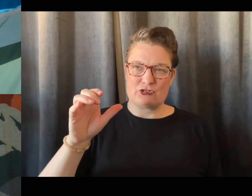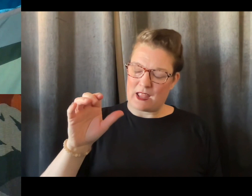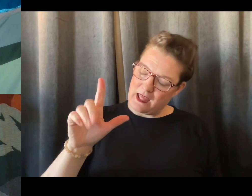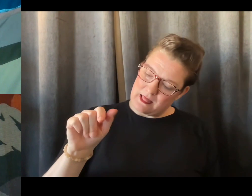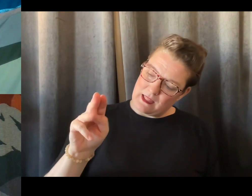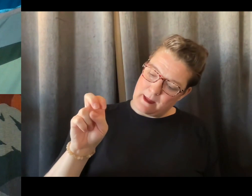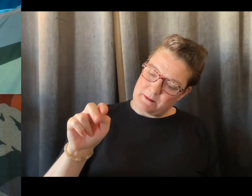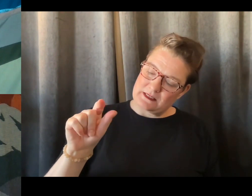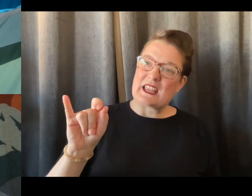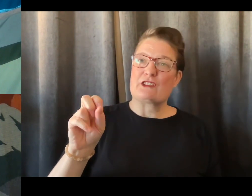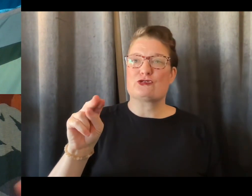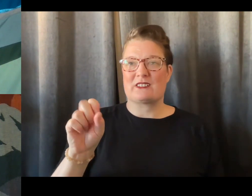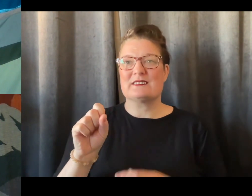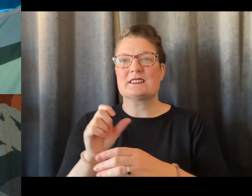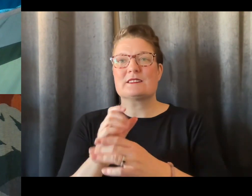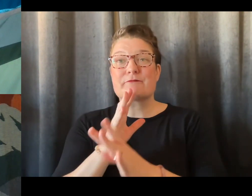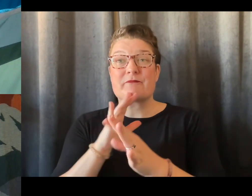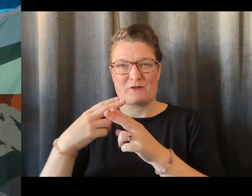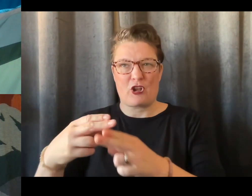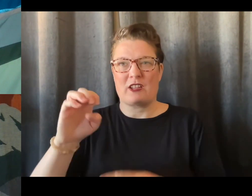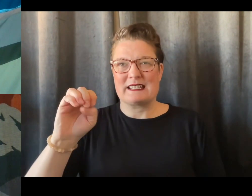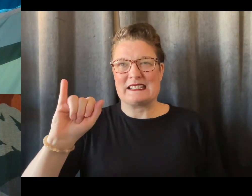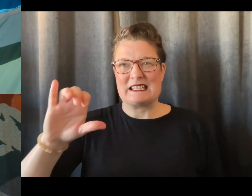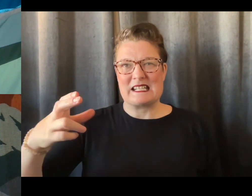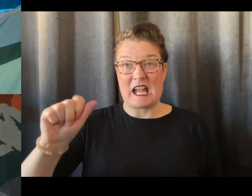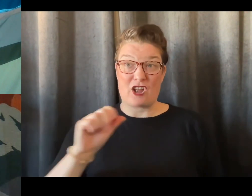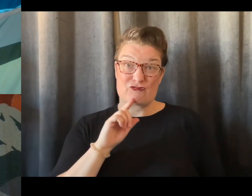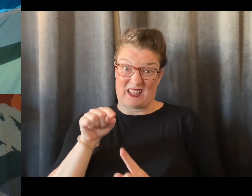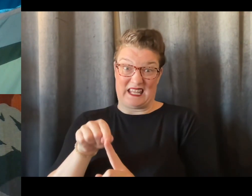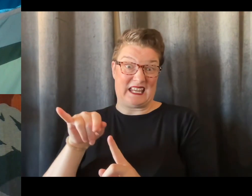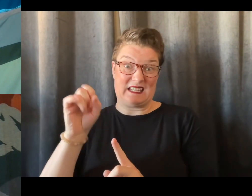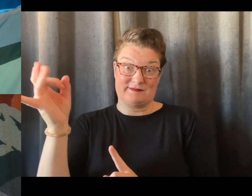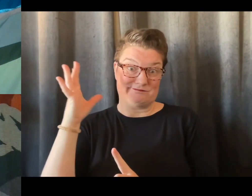was written, it's documenting just devastation and war, but it makes it